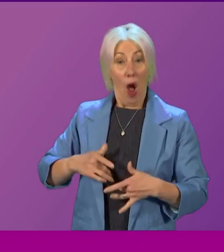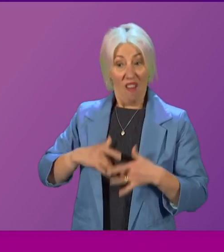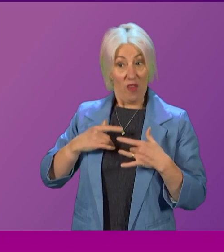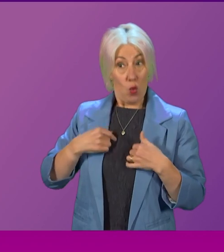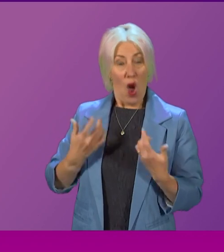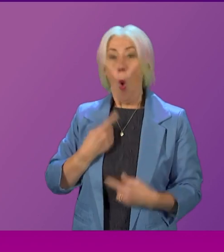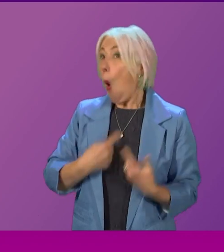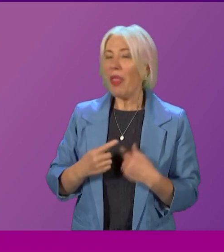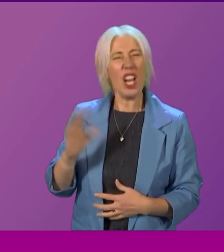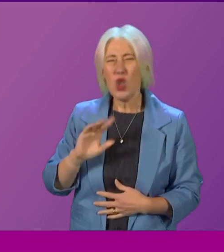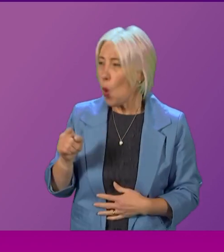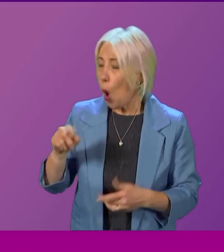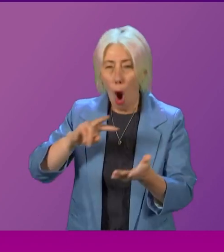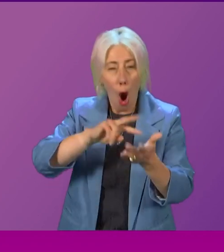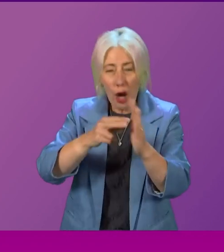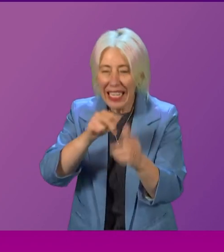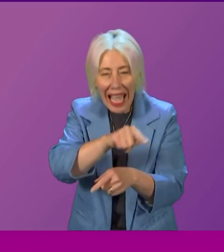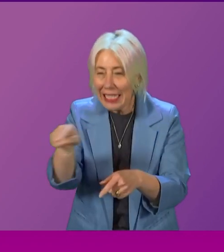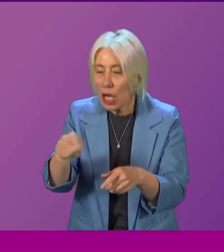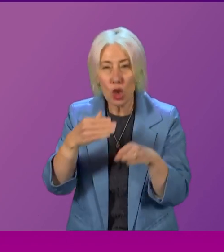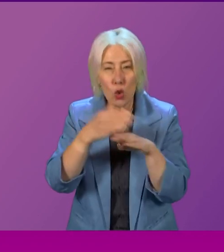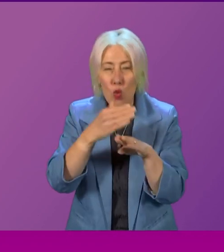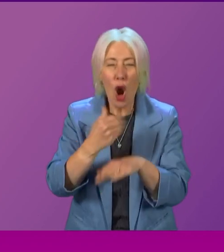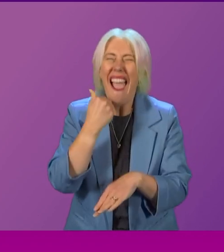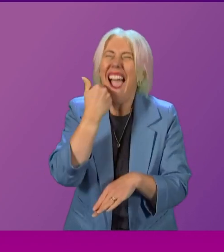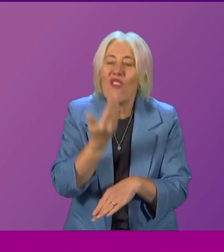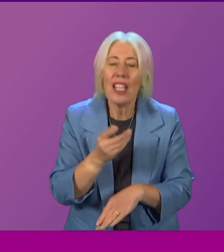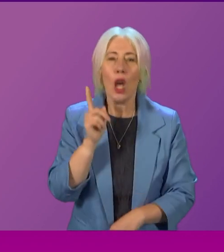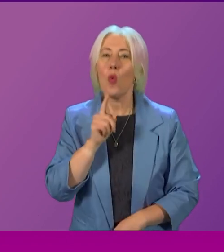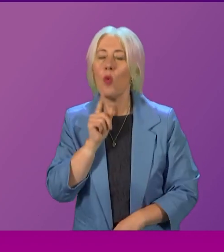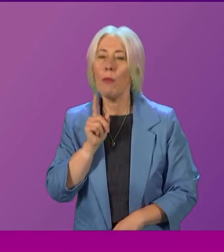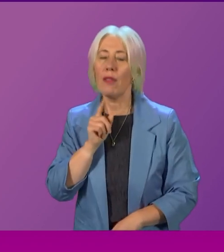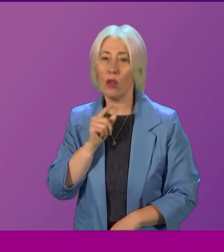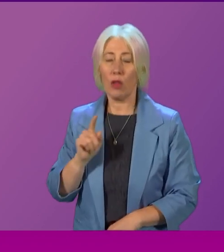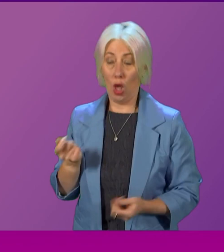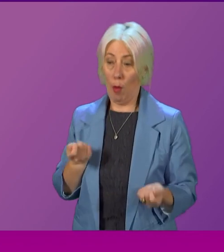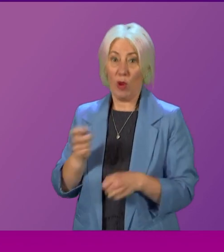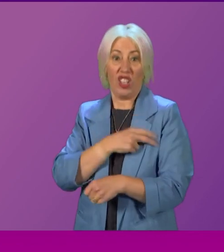Organisations that work day in, day out with women and girls who are subject to violence,